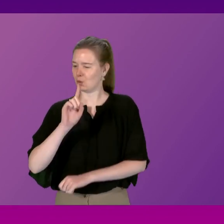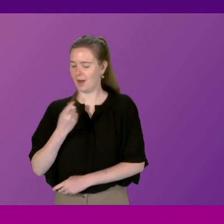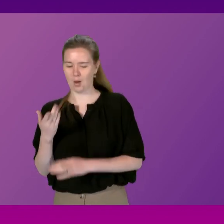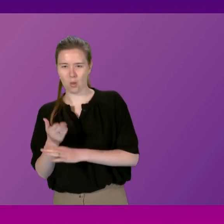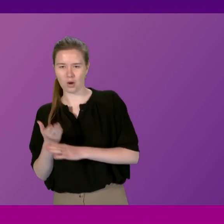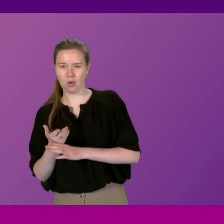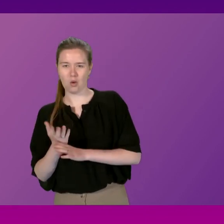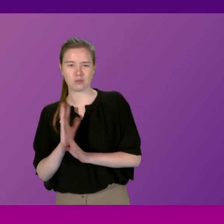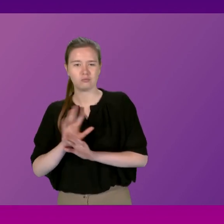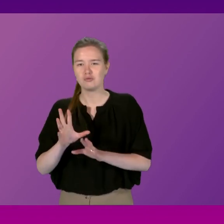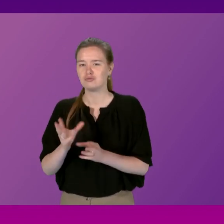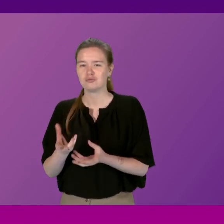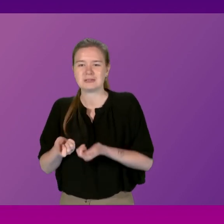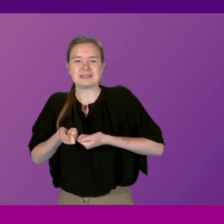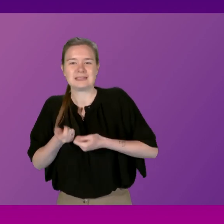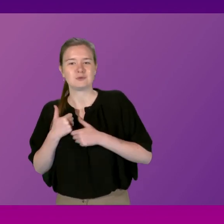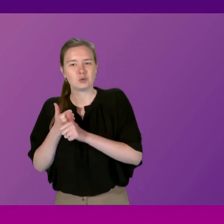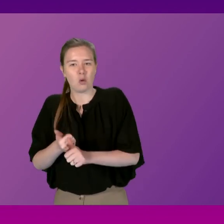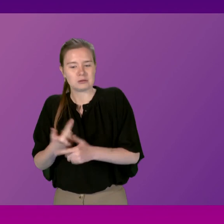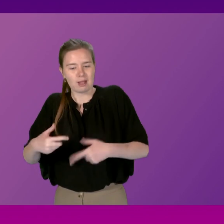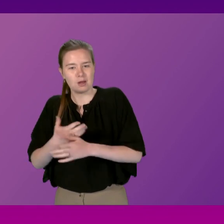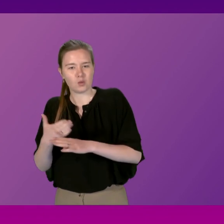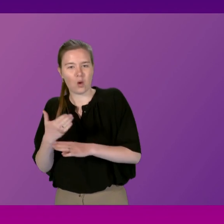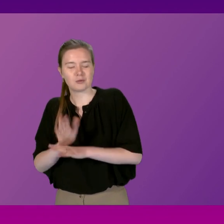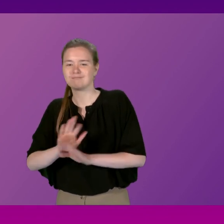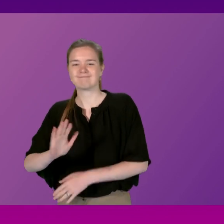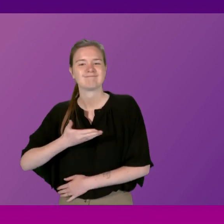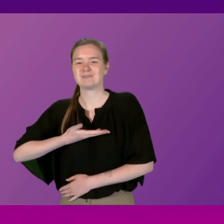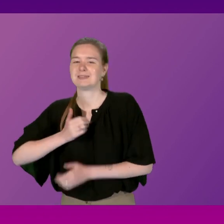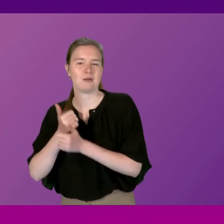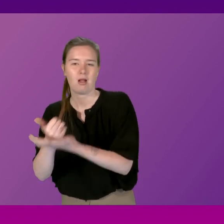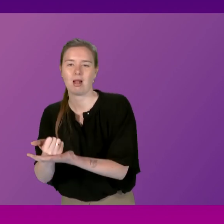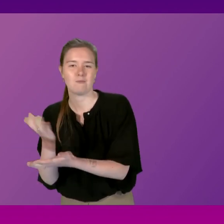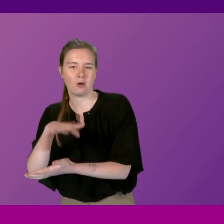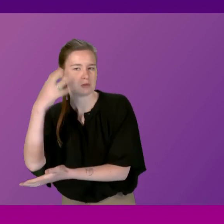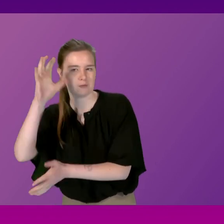have not received the support that they need in order to do so do not deserve help from the Government.